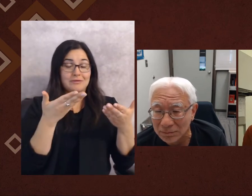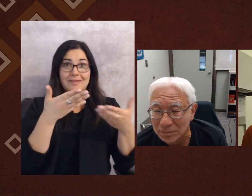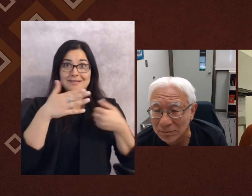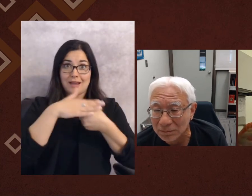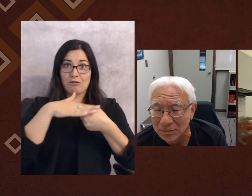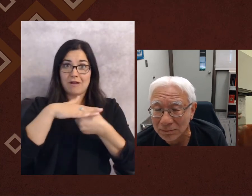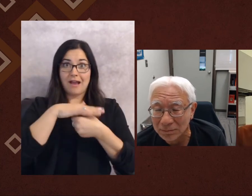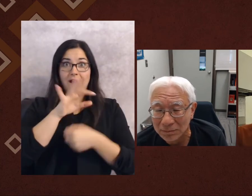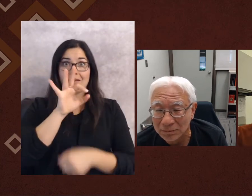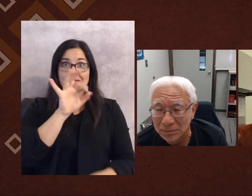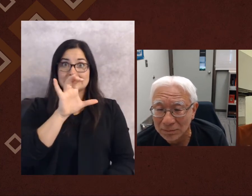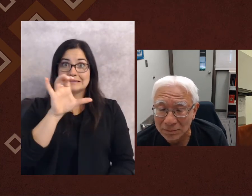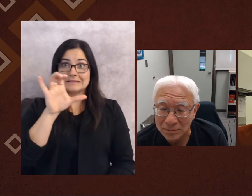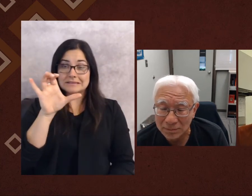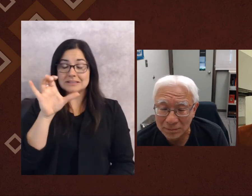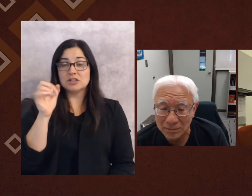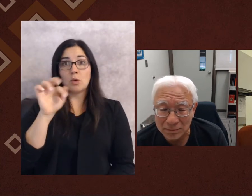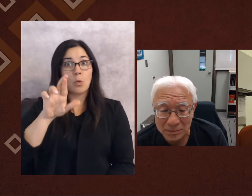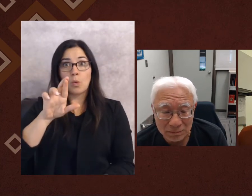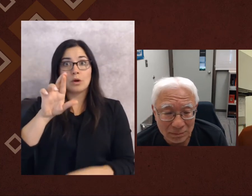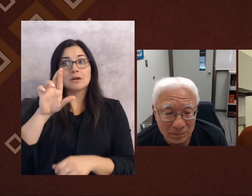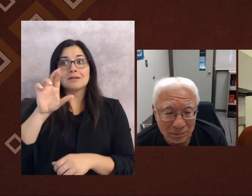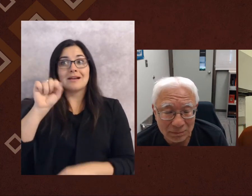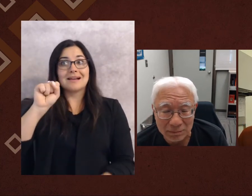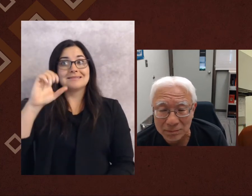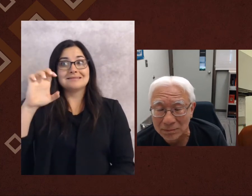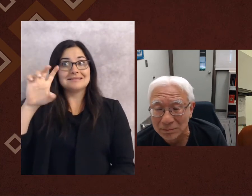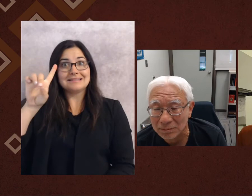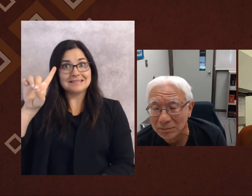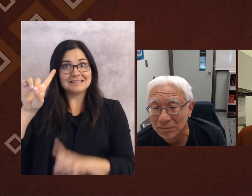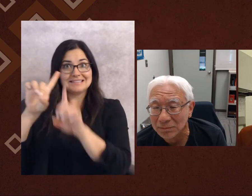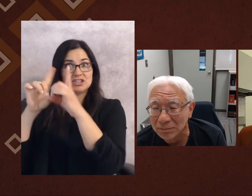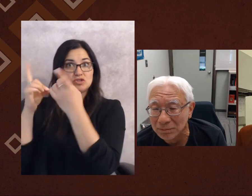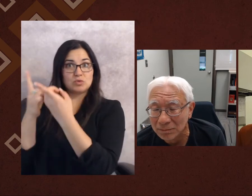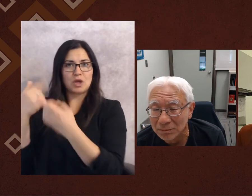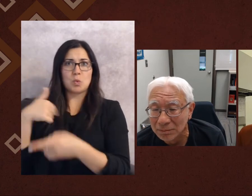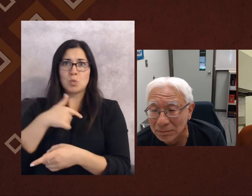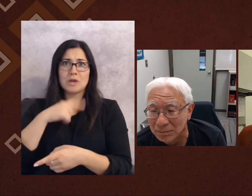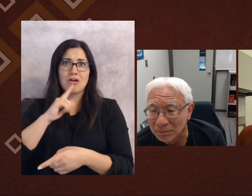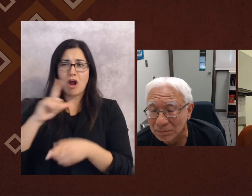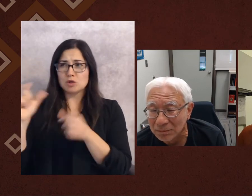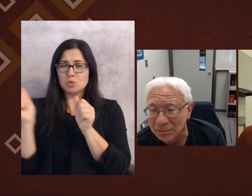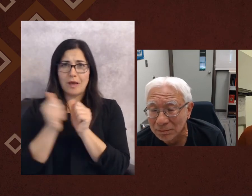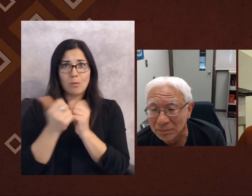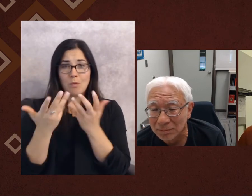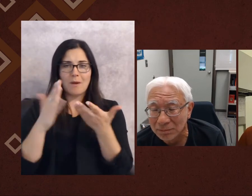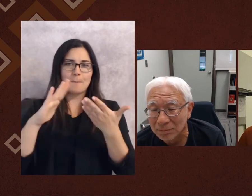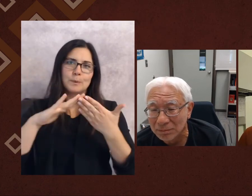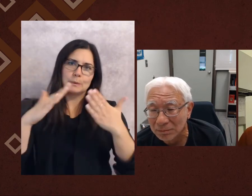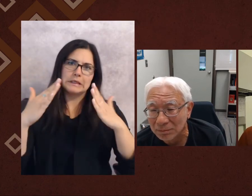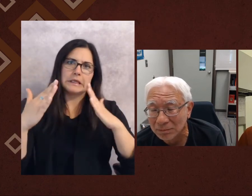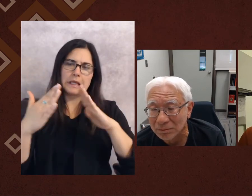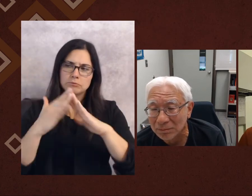City College or in state Senate Community College District. Right. We're a community. And so realistically, right.